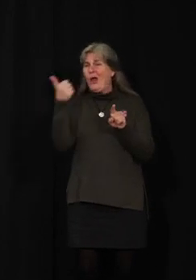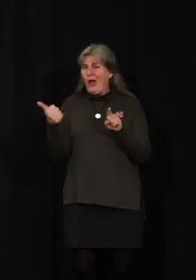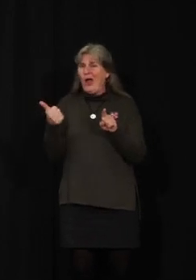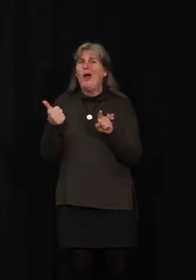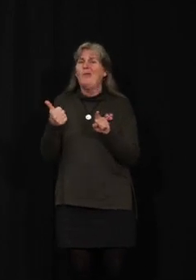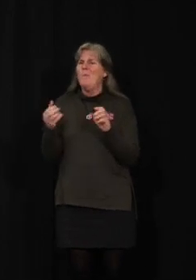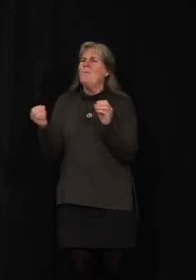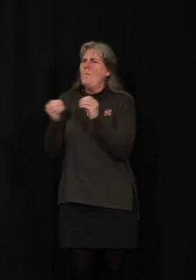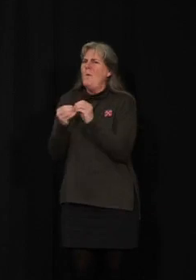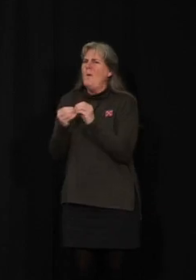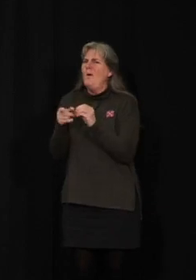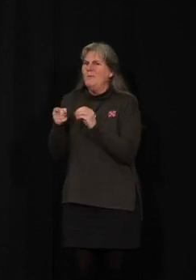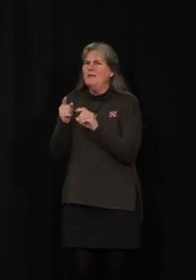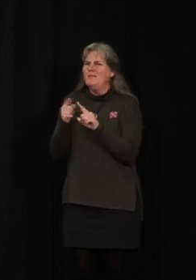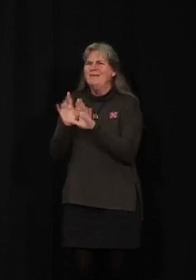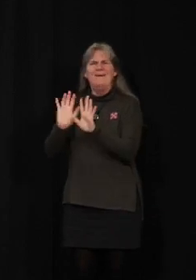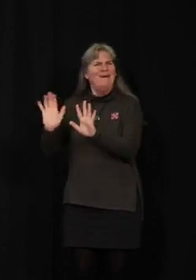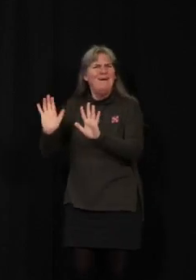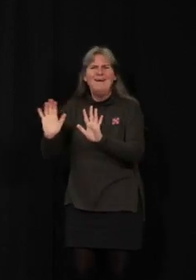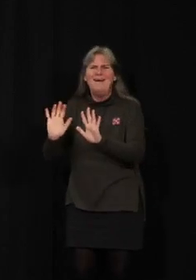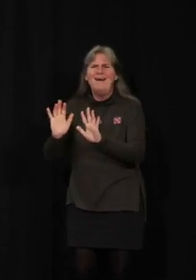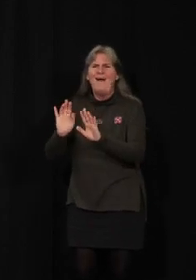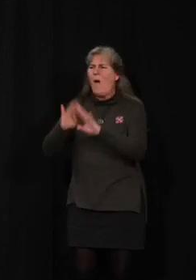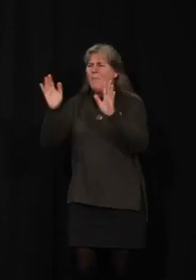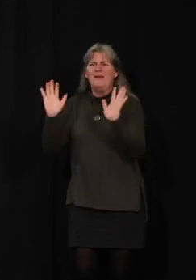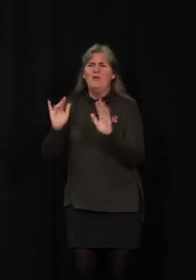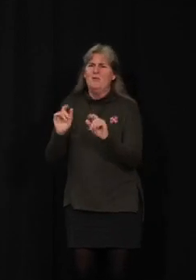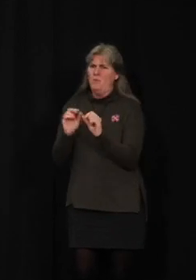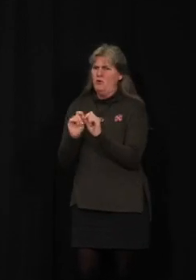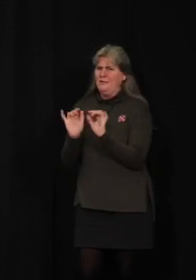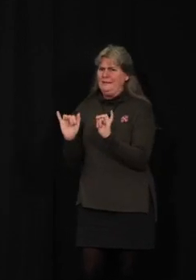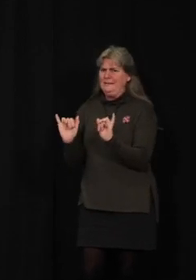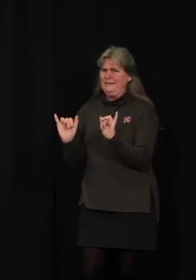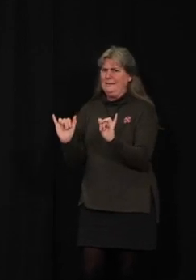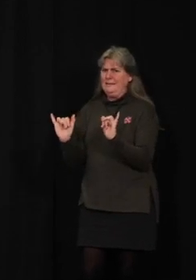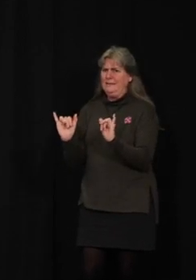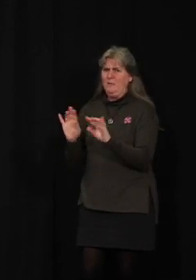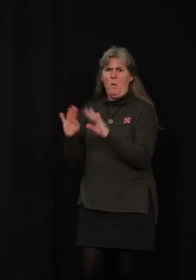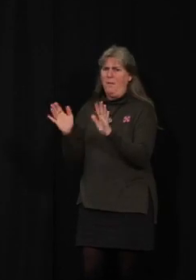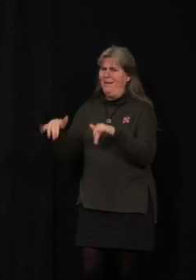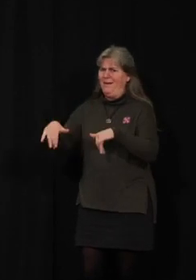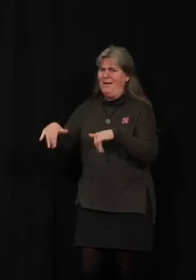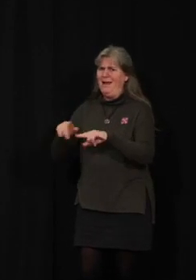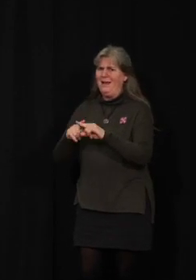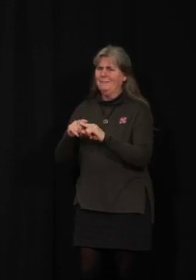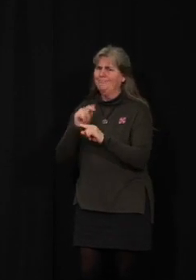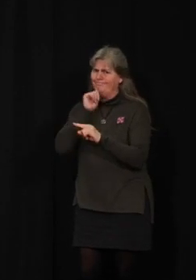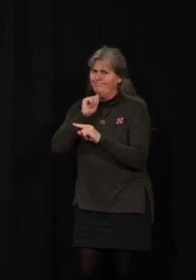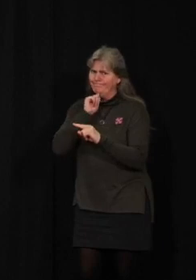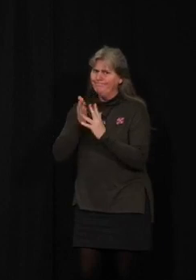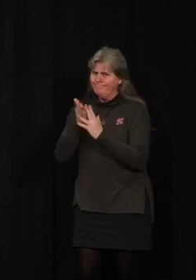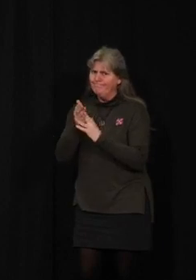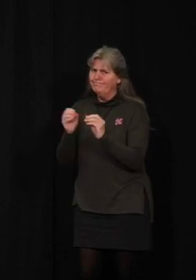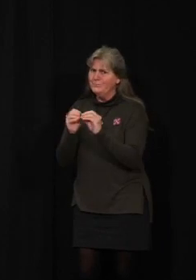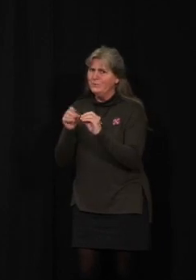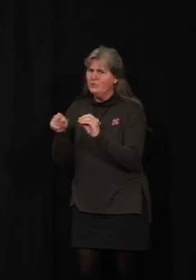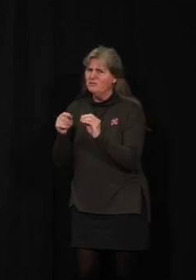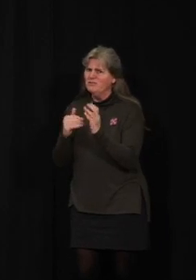keep things closed a bit longer. To keep up the vigilance. We are in a very different place than New York.